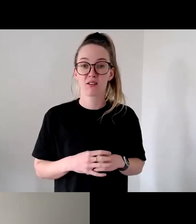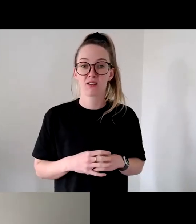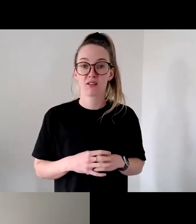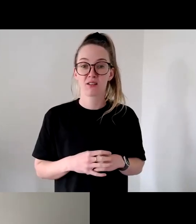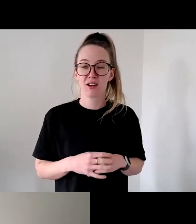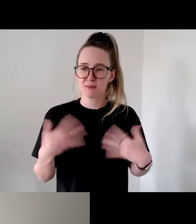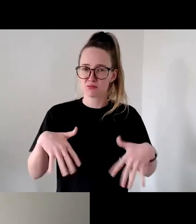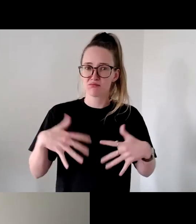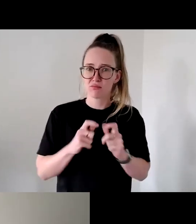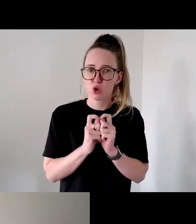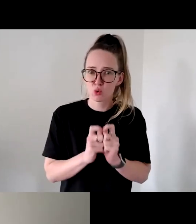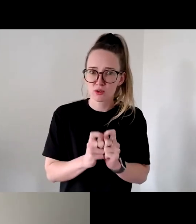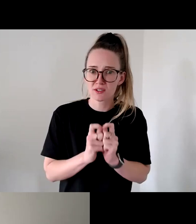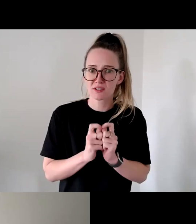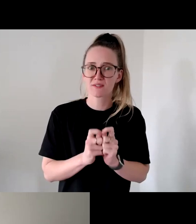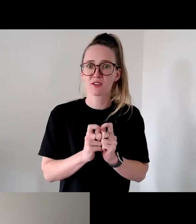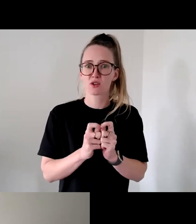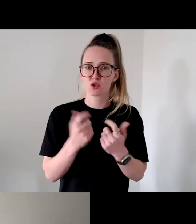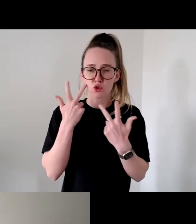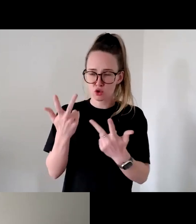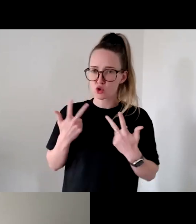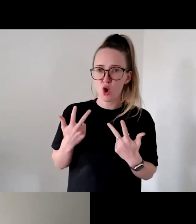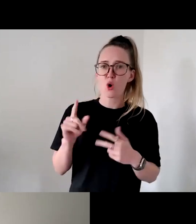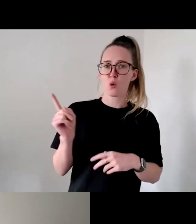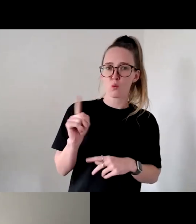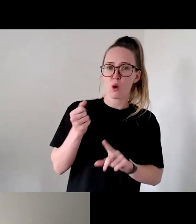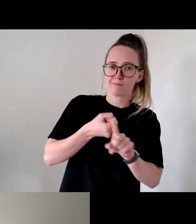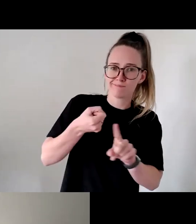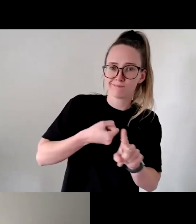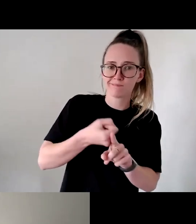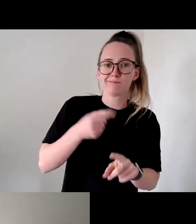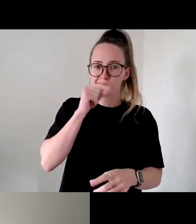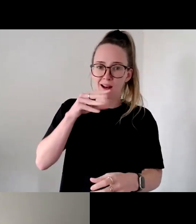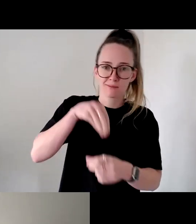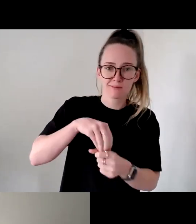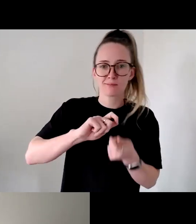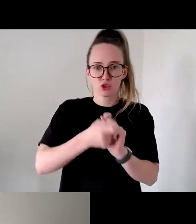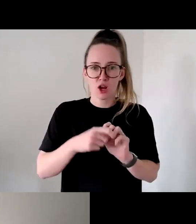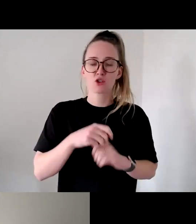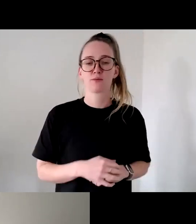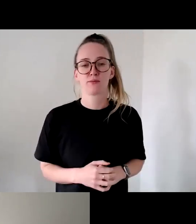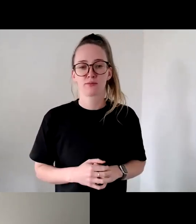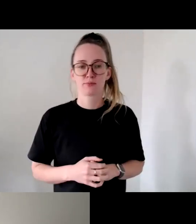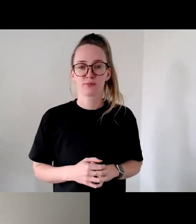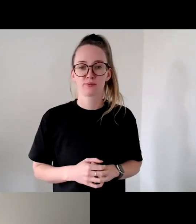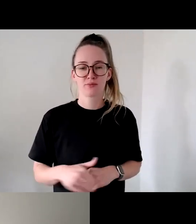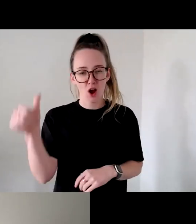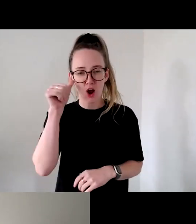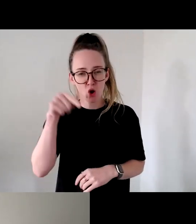example of industry action. As an example, I know you are well across that full history.